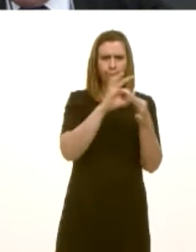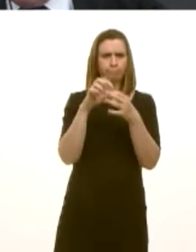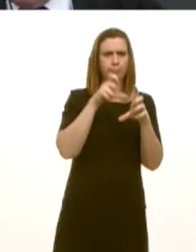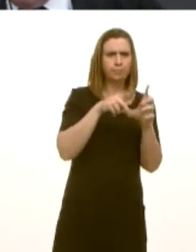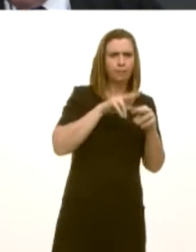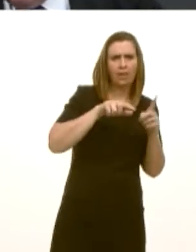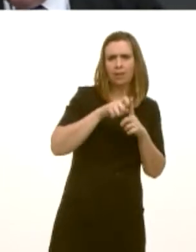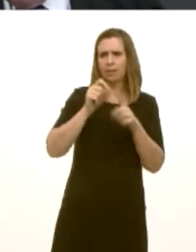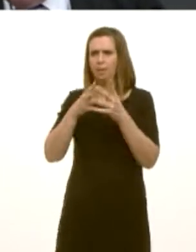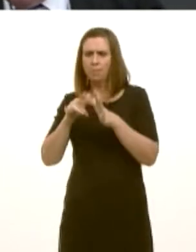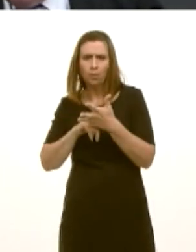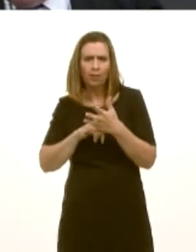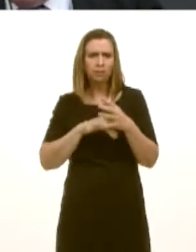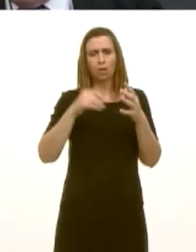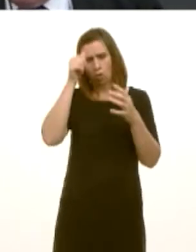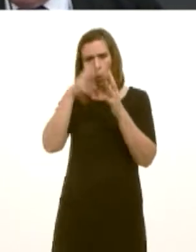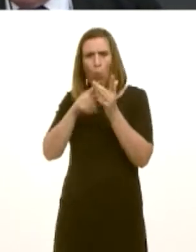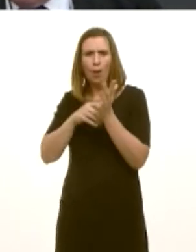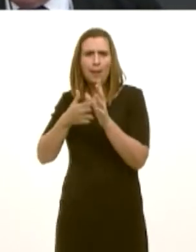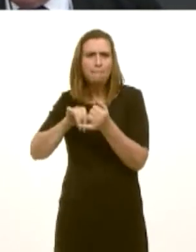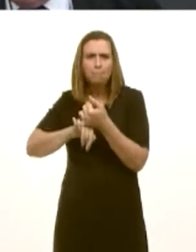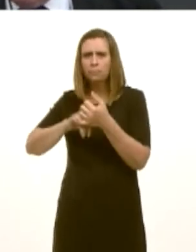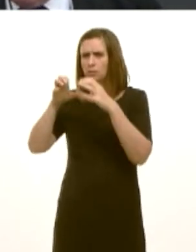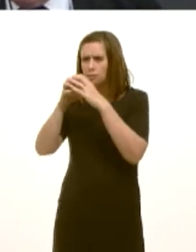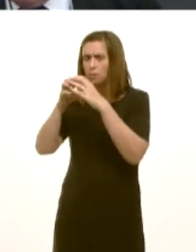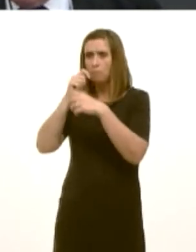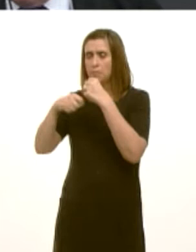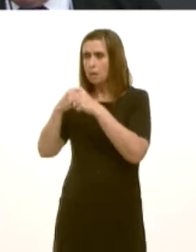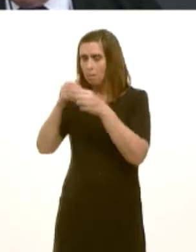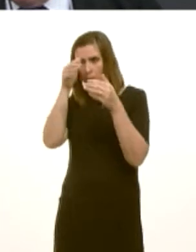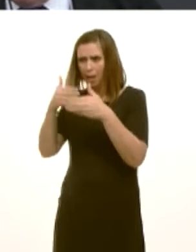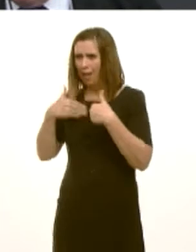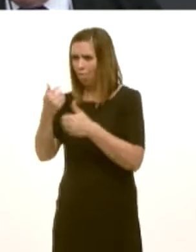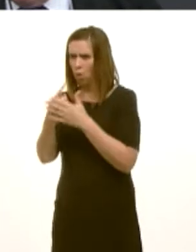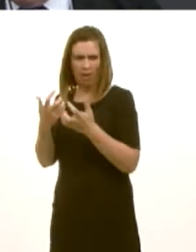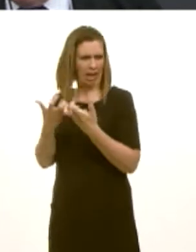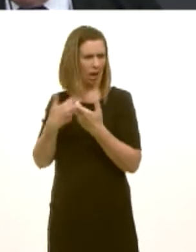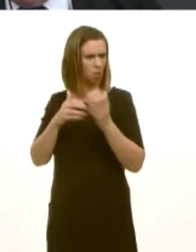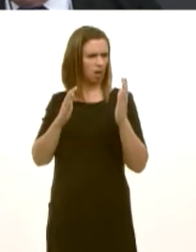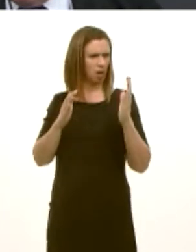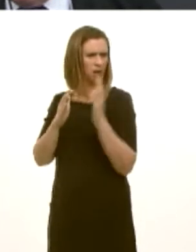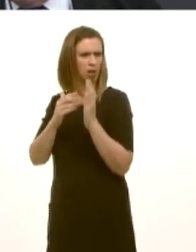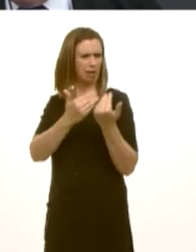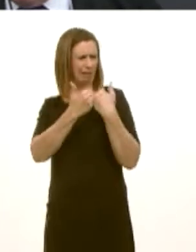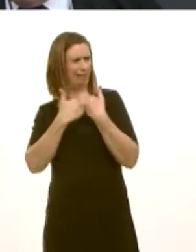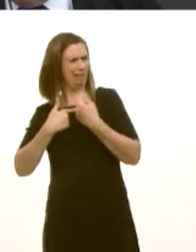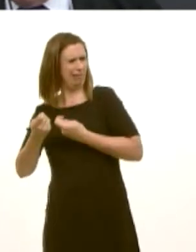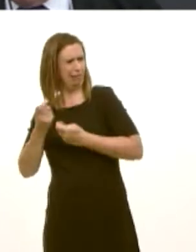Williams, is to become a single health authority and local authority, jointly.